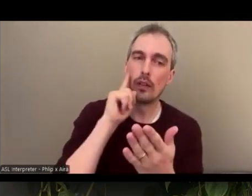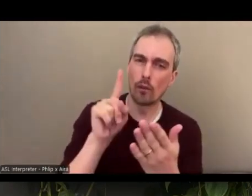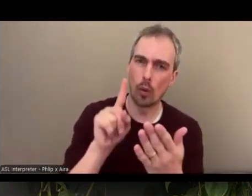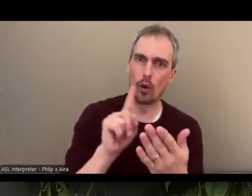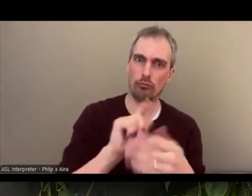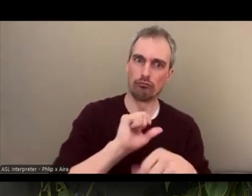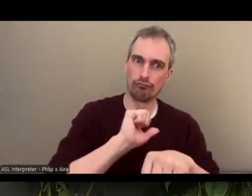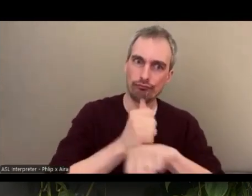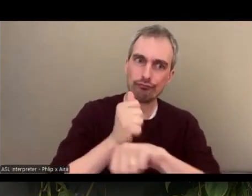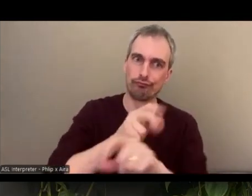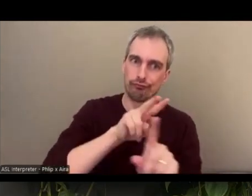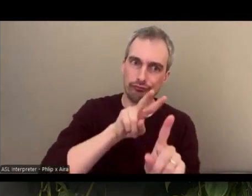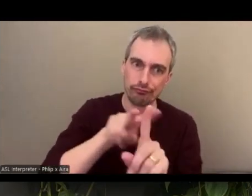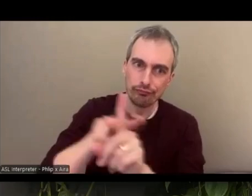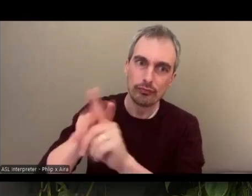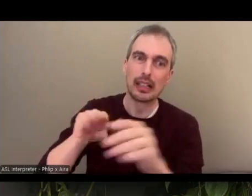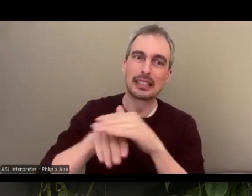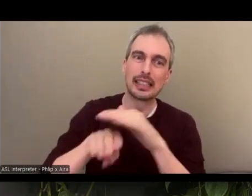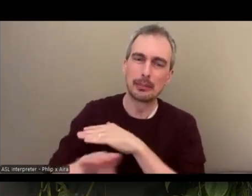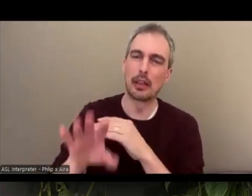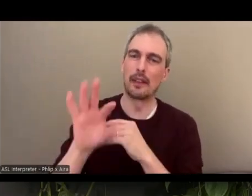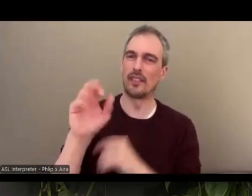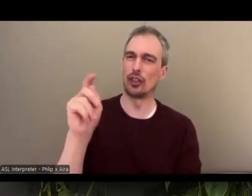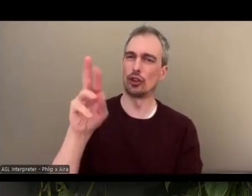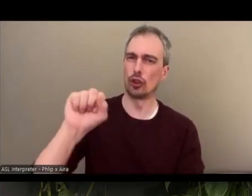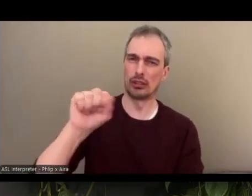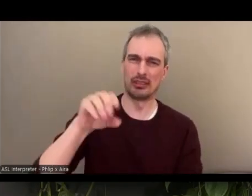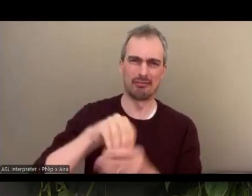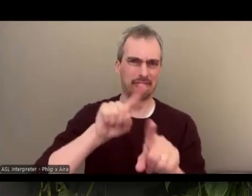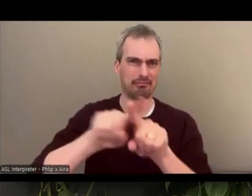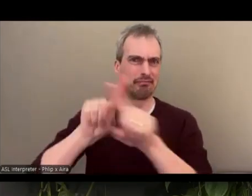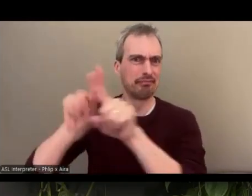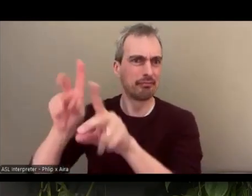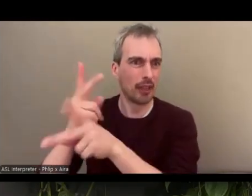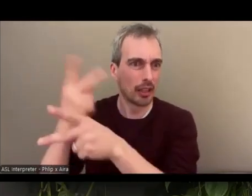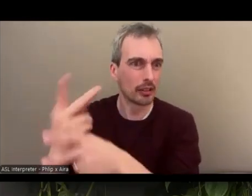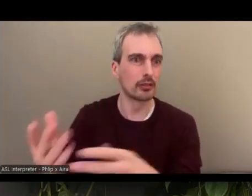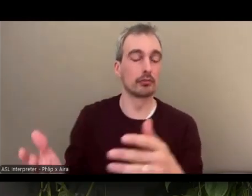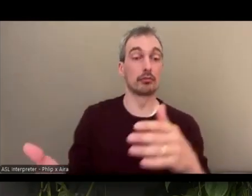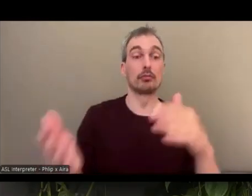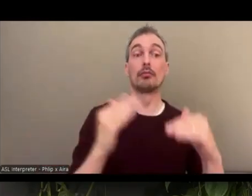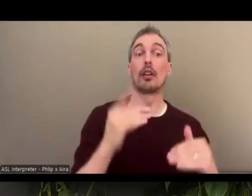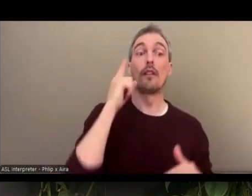In the quality review through release category, consistent approach to testing and releasing products.